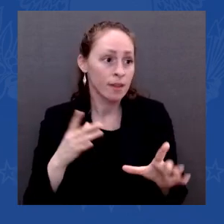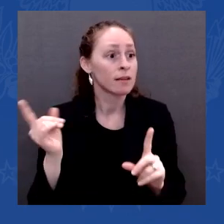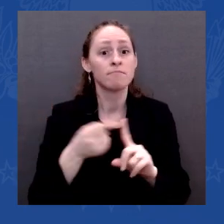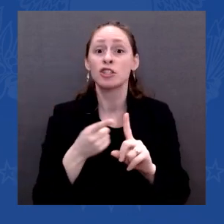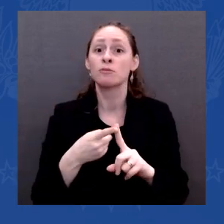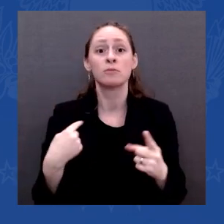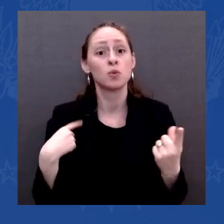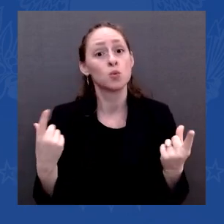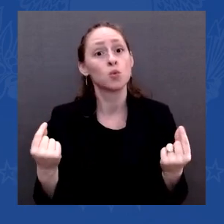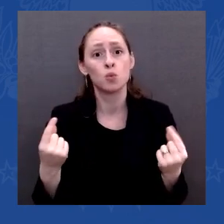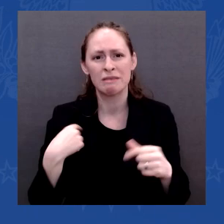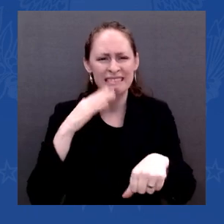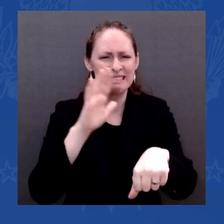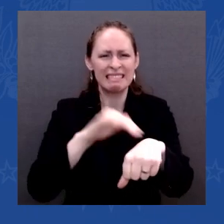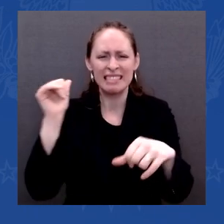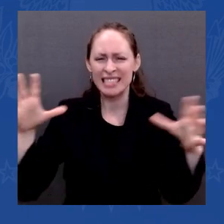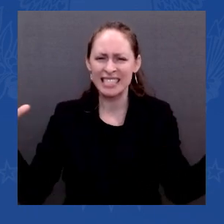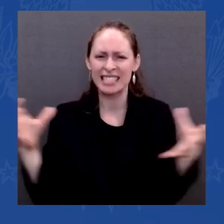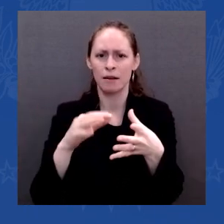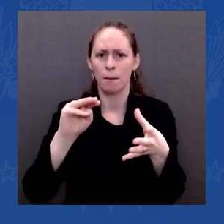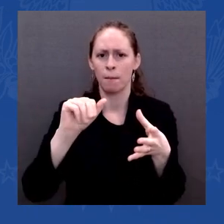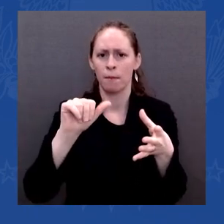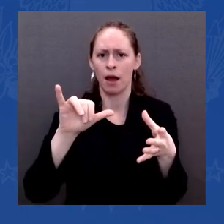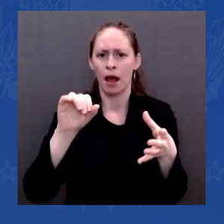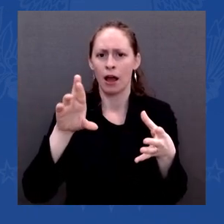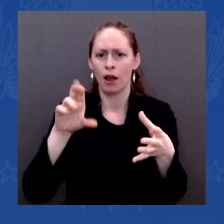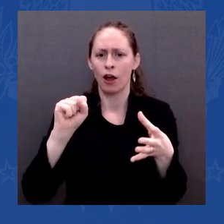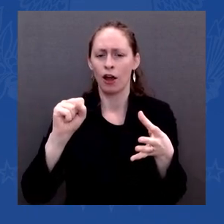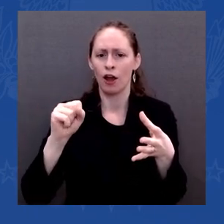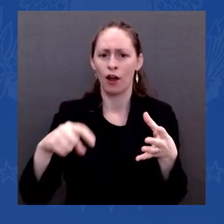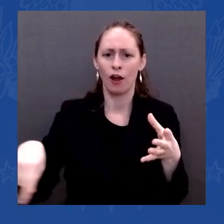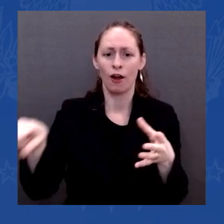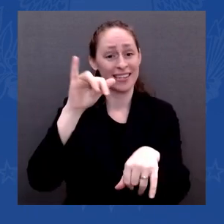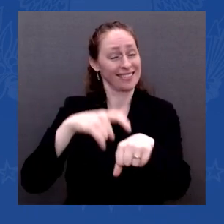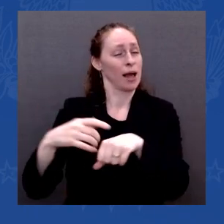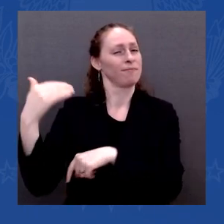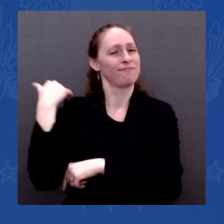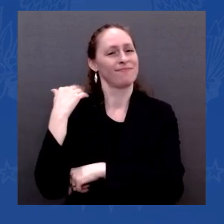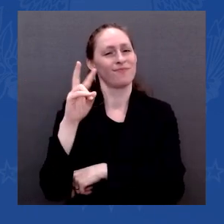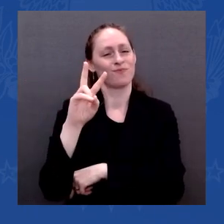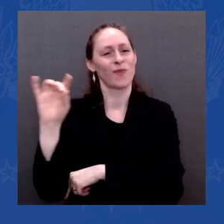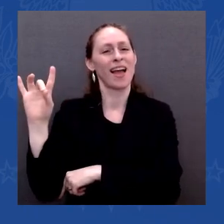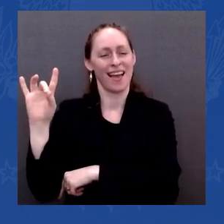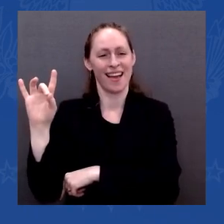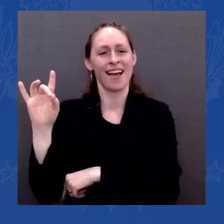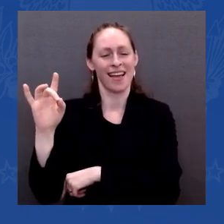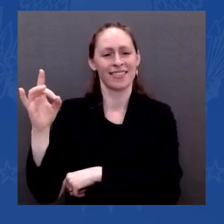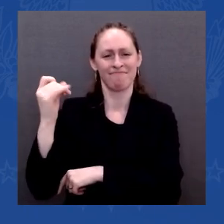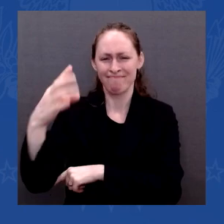but, look, I spoke to over 200 mayors putting that together. Because of them, because of you,